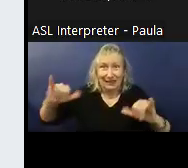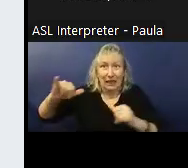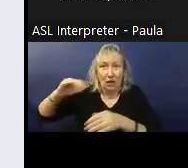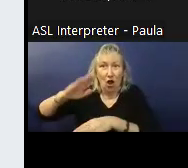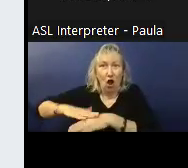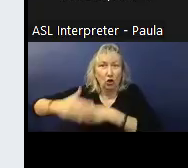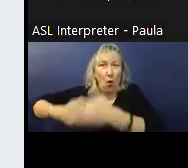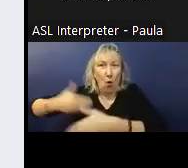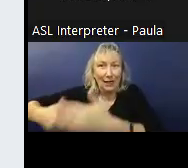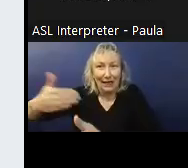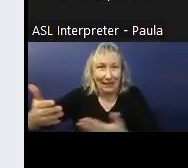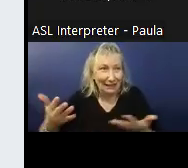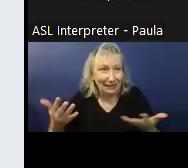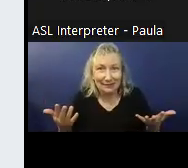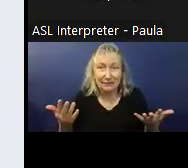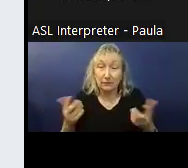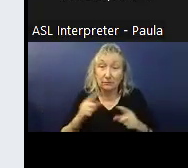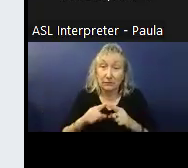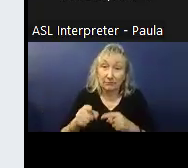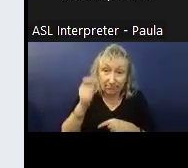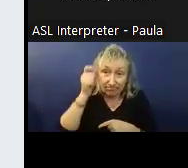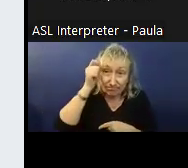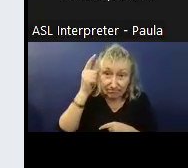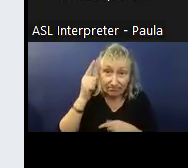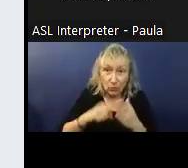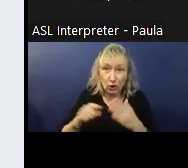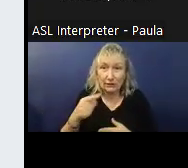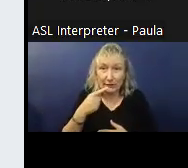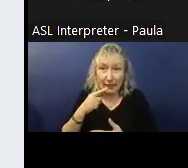So, but your comments are noted, like Russ said. Good points. Thank you.